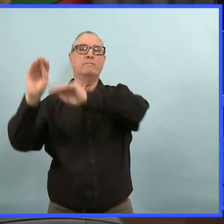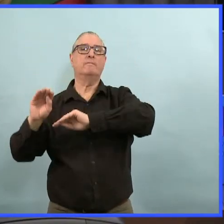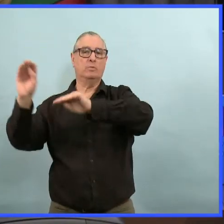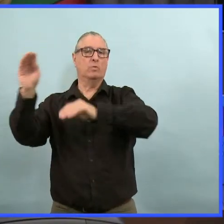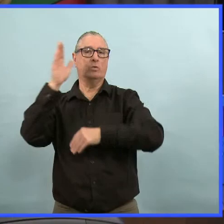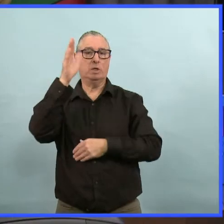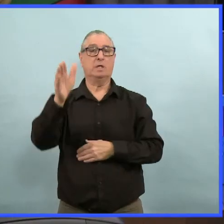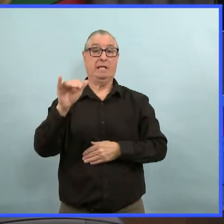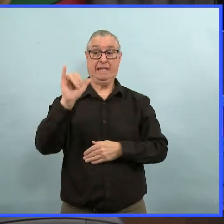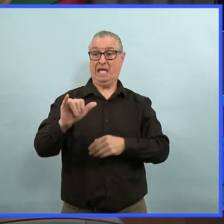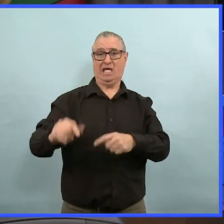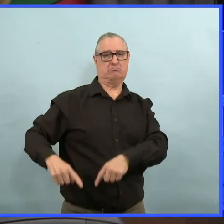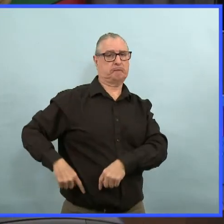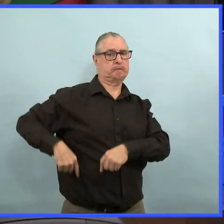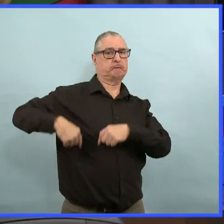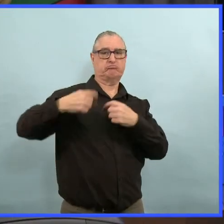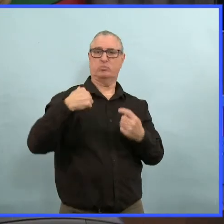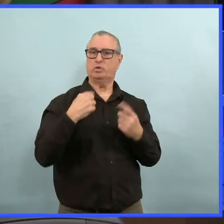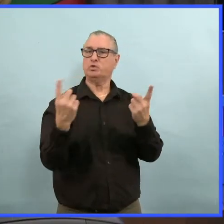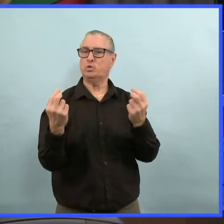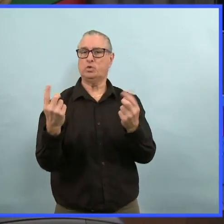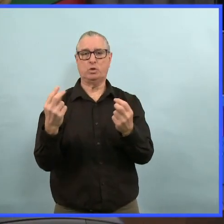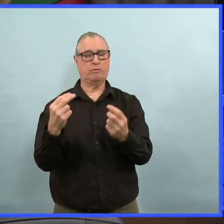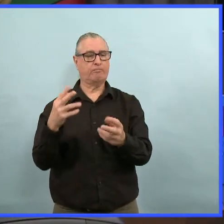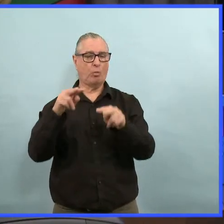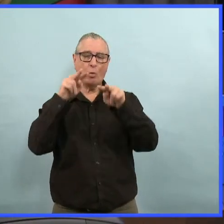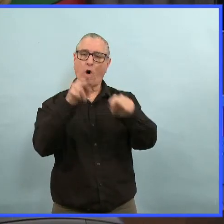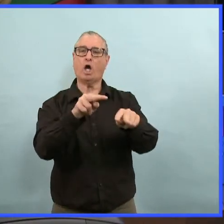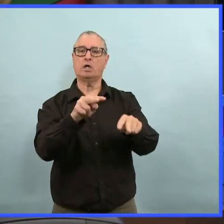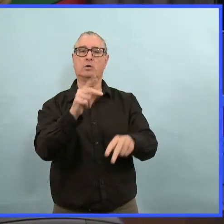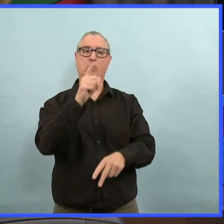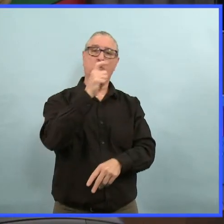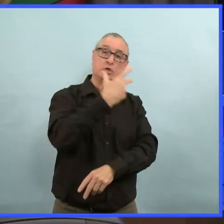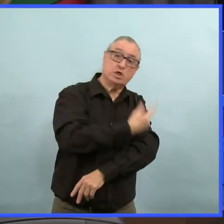approach and and caring for the patients and ensuring they get the proper care in the right